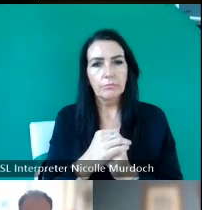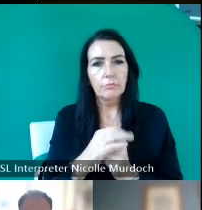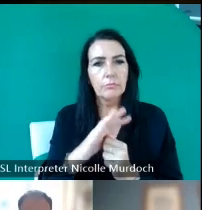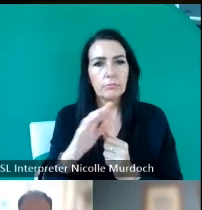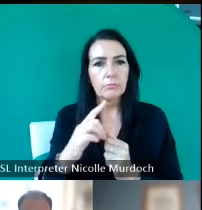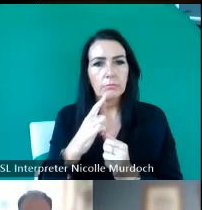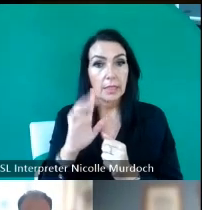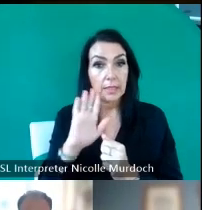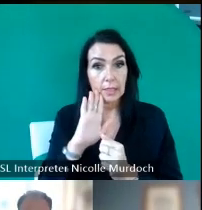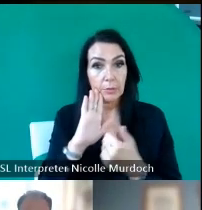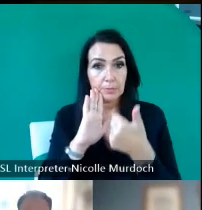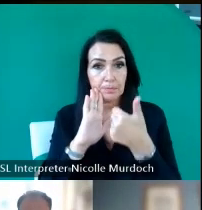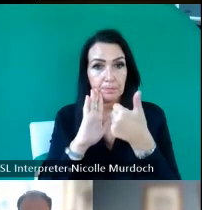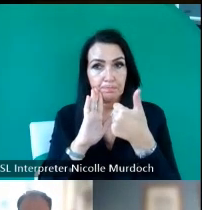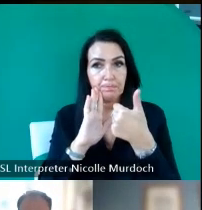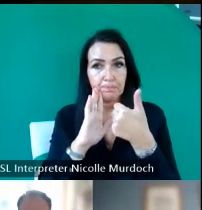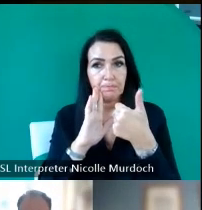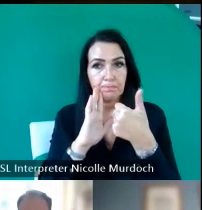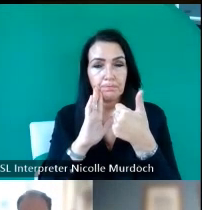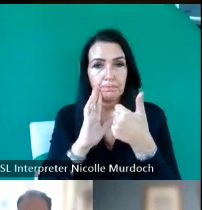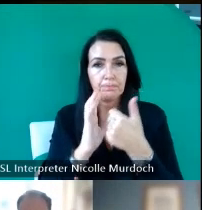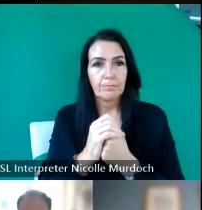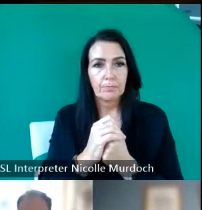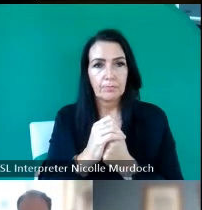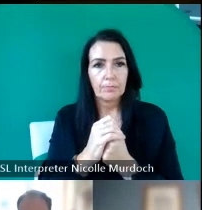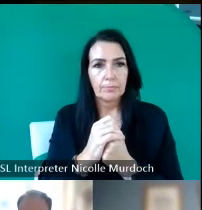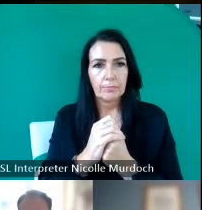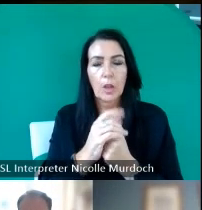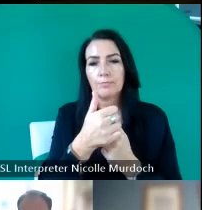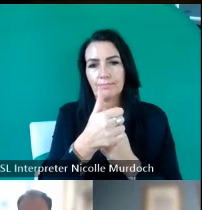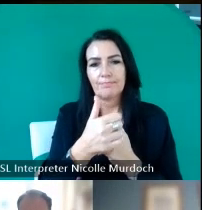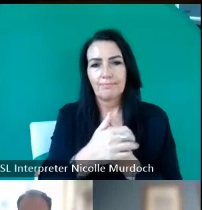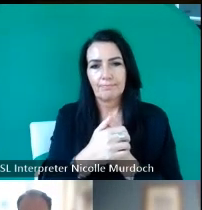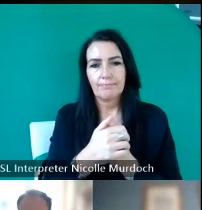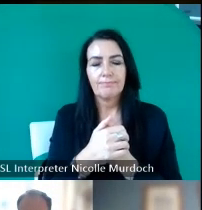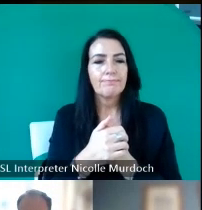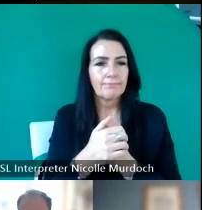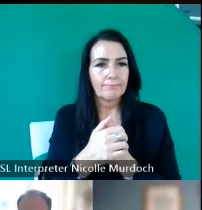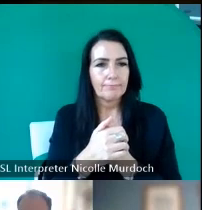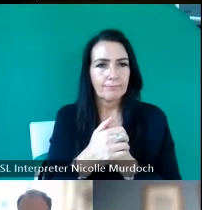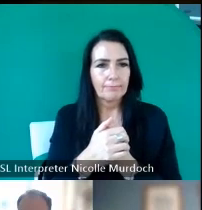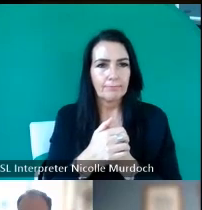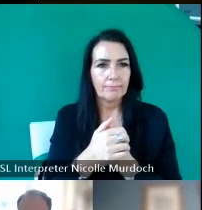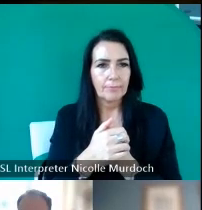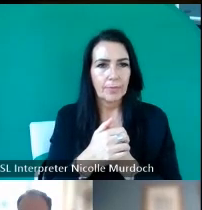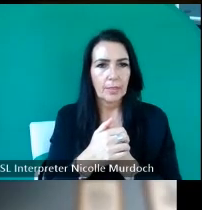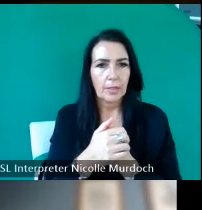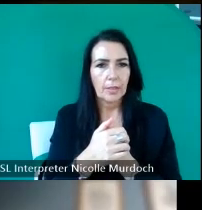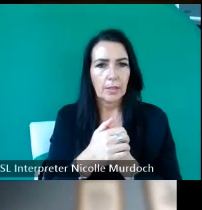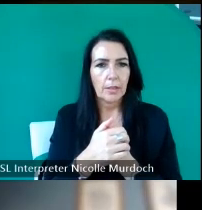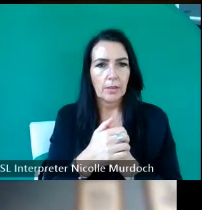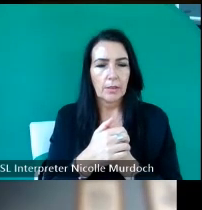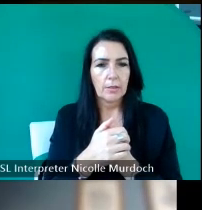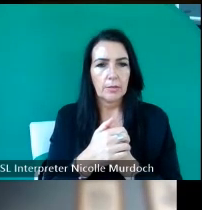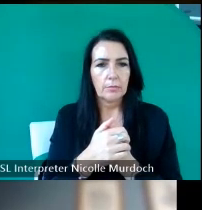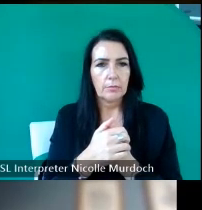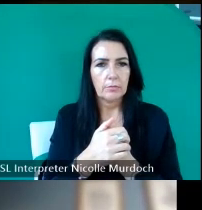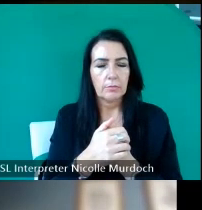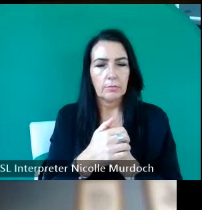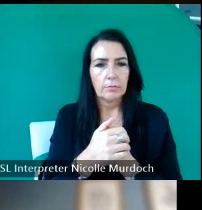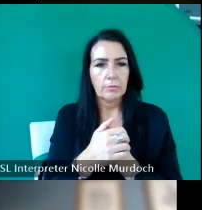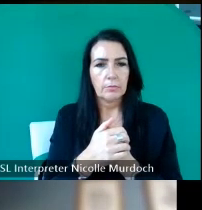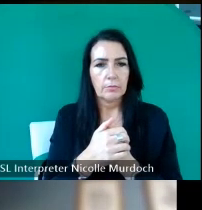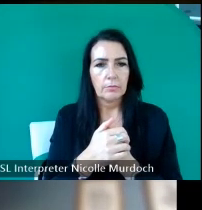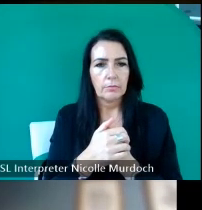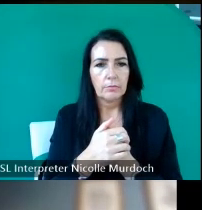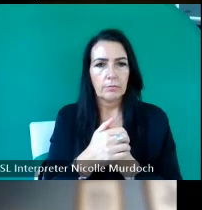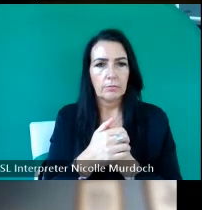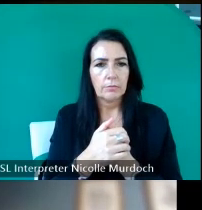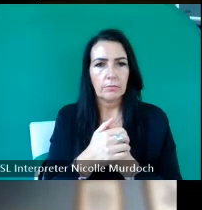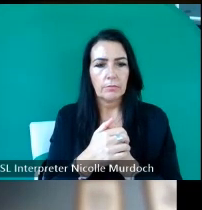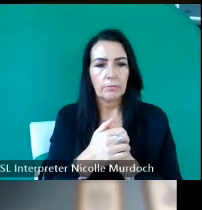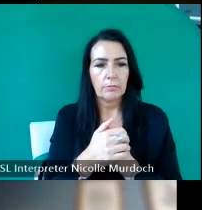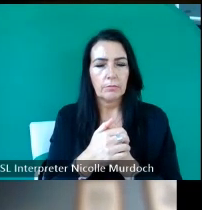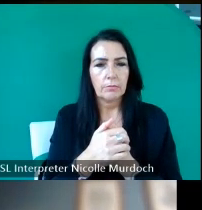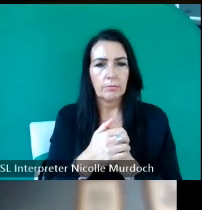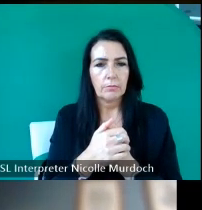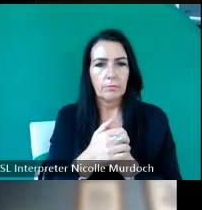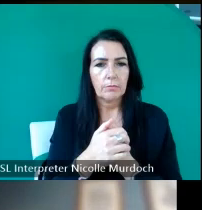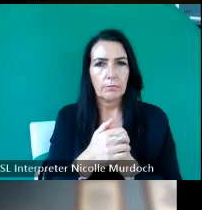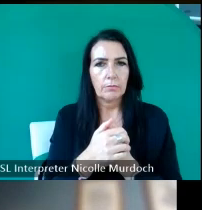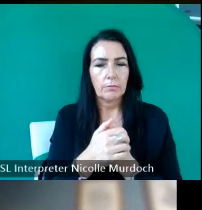okay y cool um so I'm just going to be typing some putting some information into the chat but I just